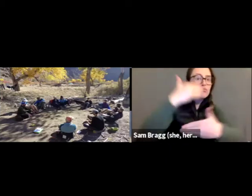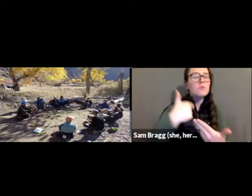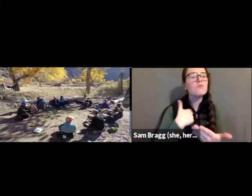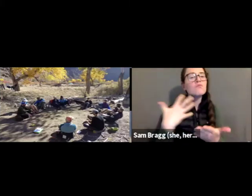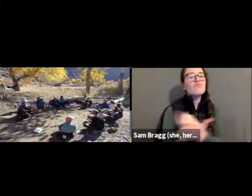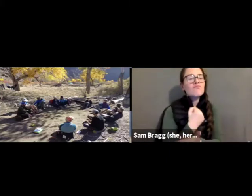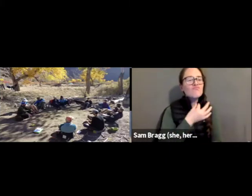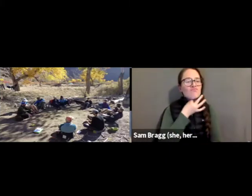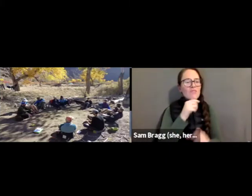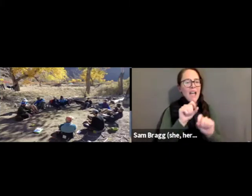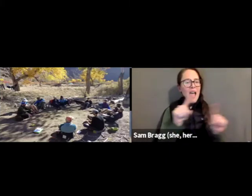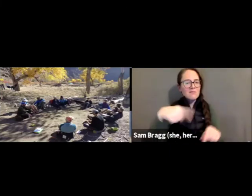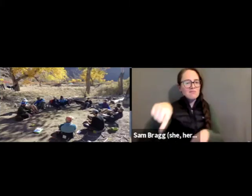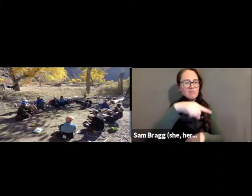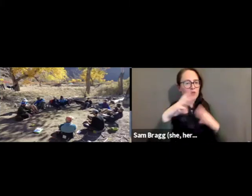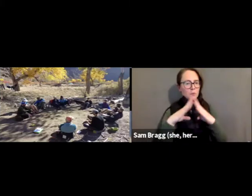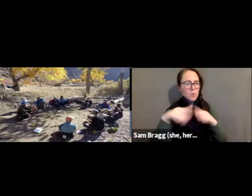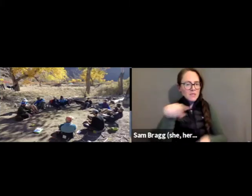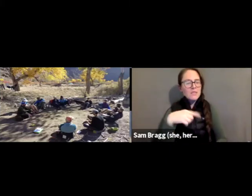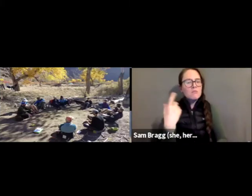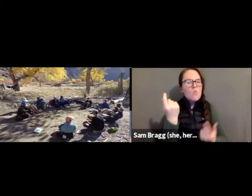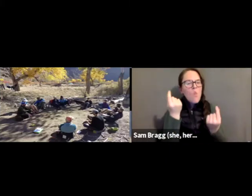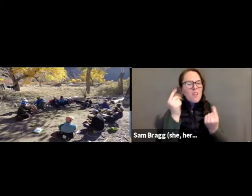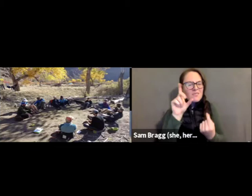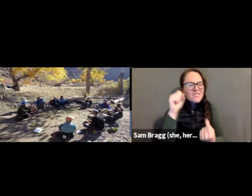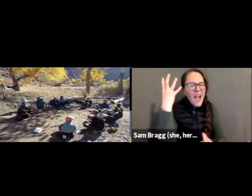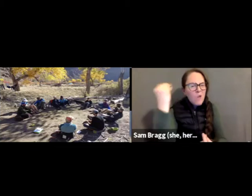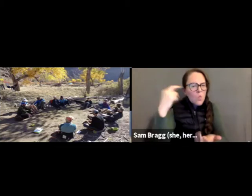Okay so before I get started I want to ask the community here,